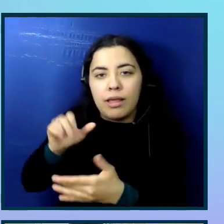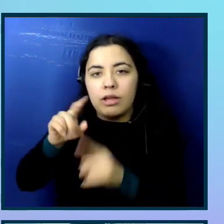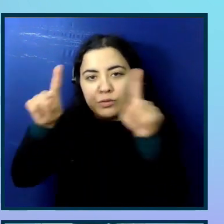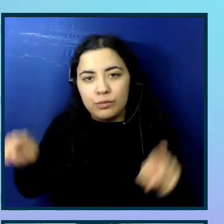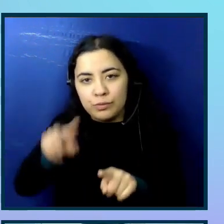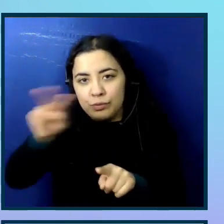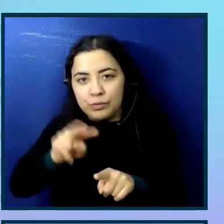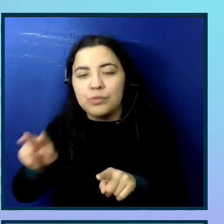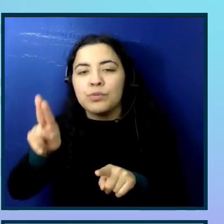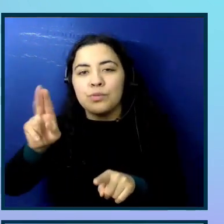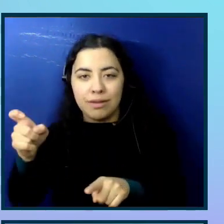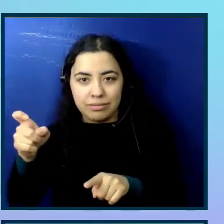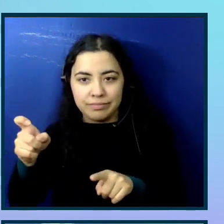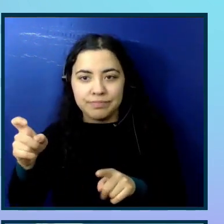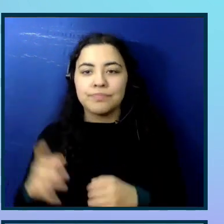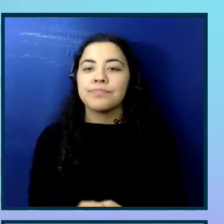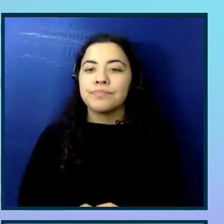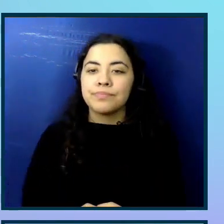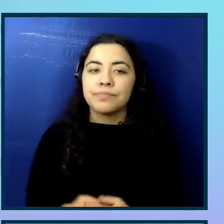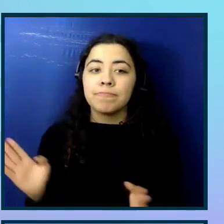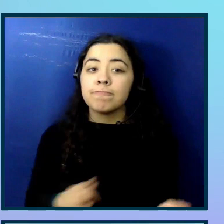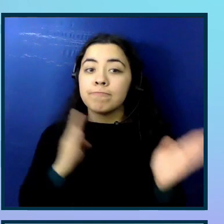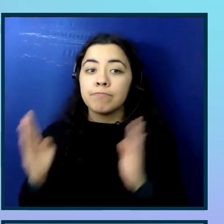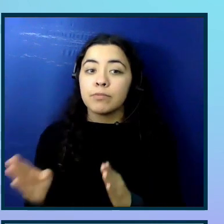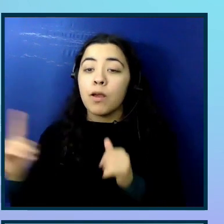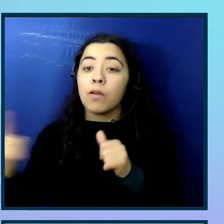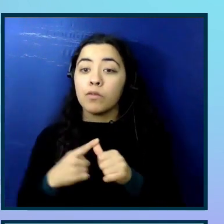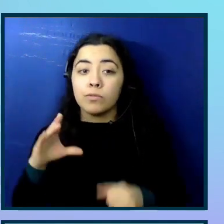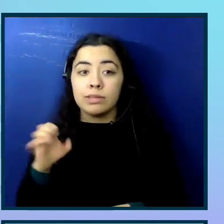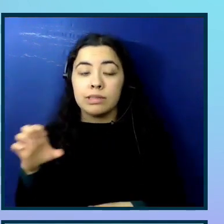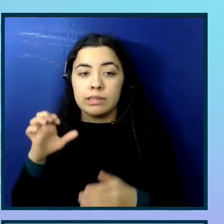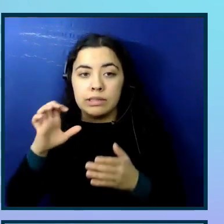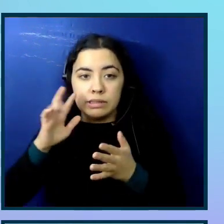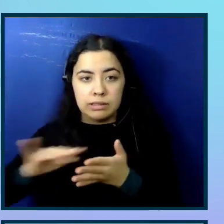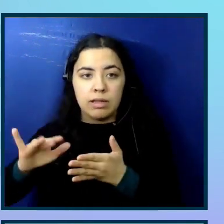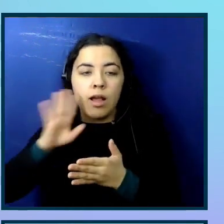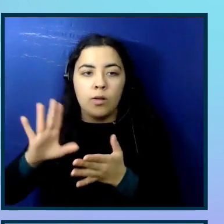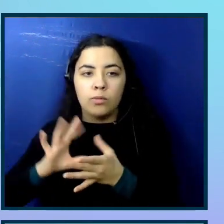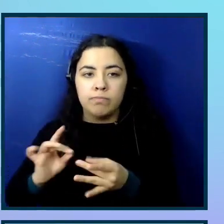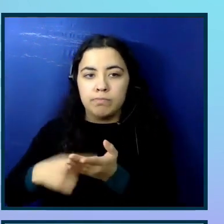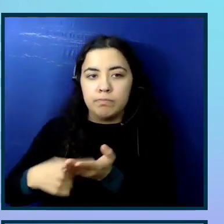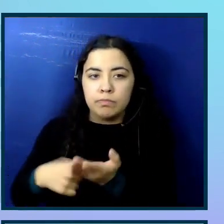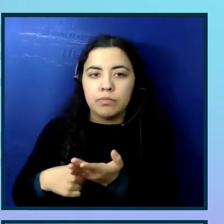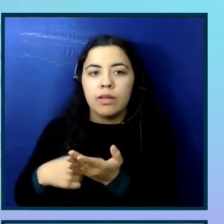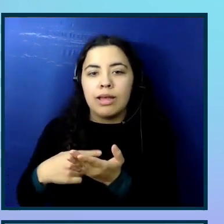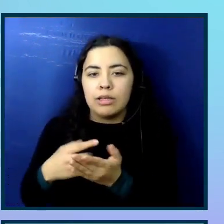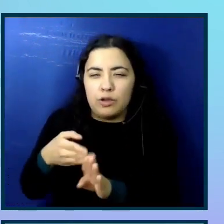So the first case study I'll share with you is the very early phases of work for creating a desirable and accessible brand.